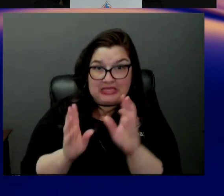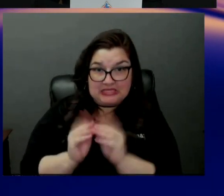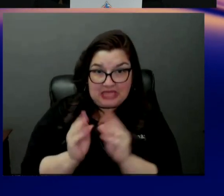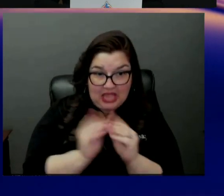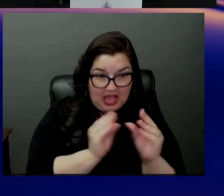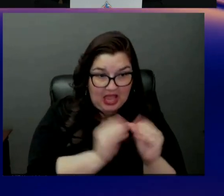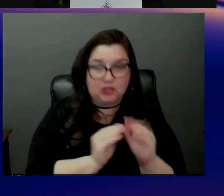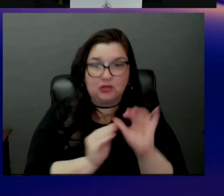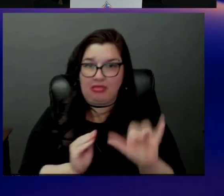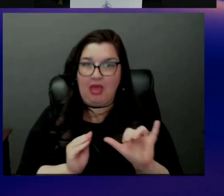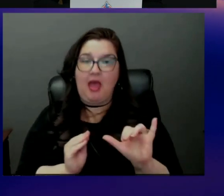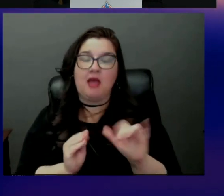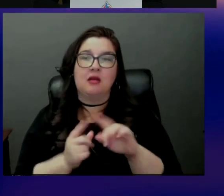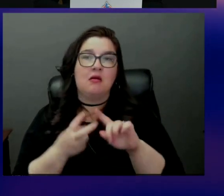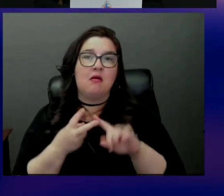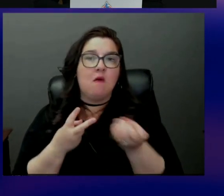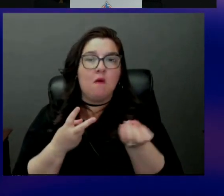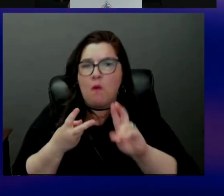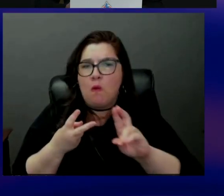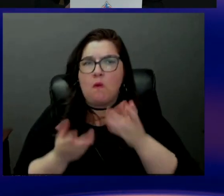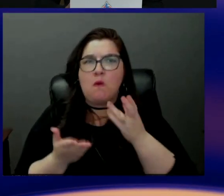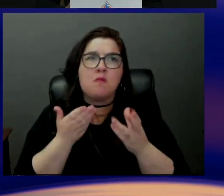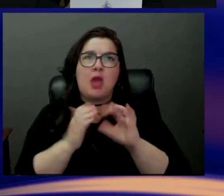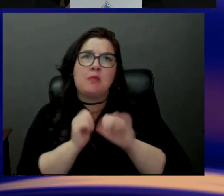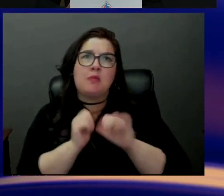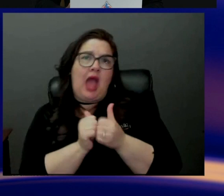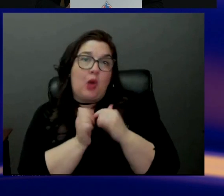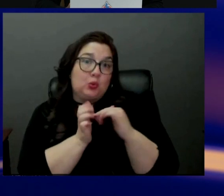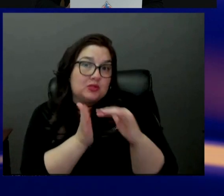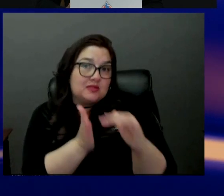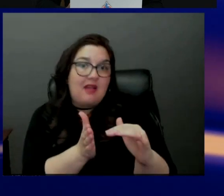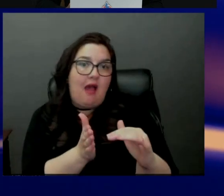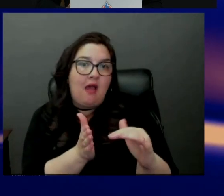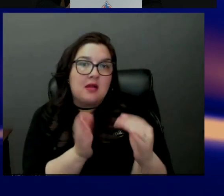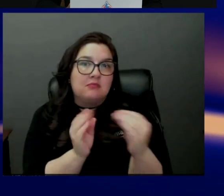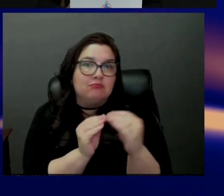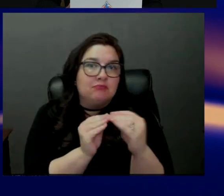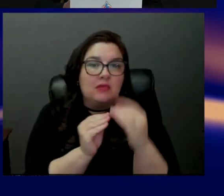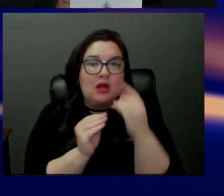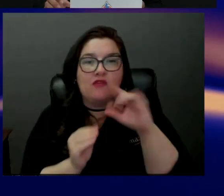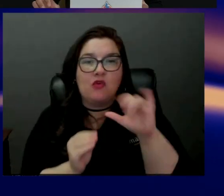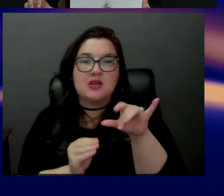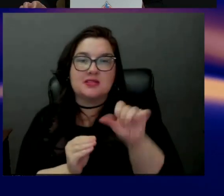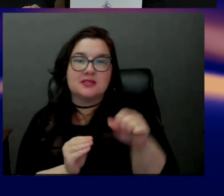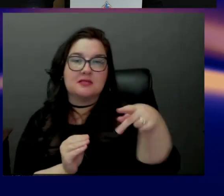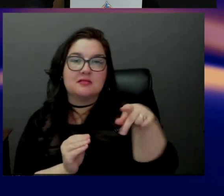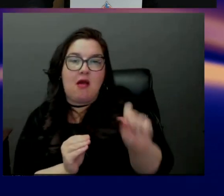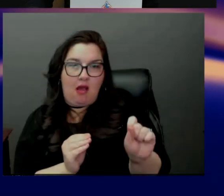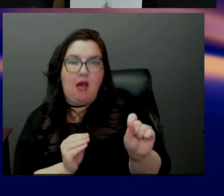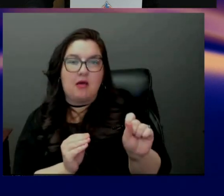or maybe how to study even further for the SysOps Administration associate.